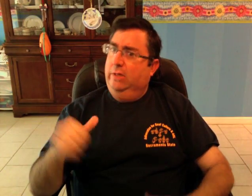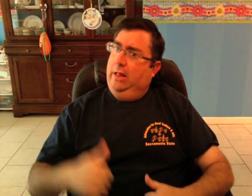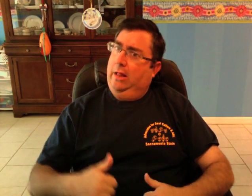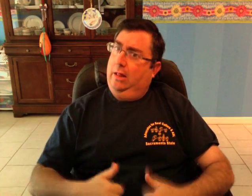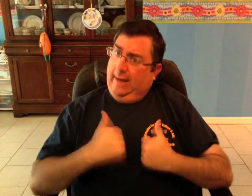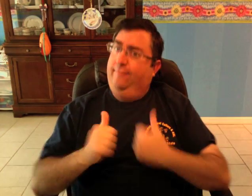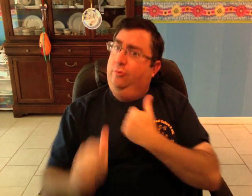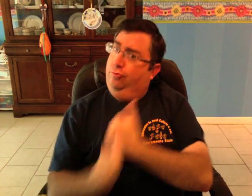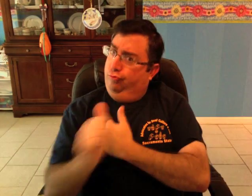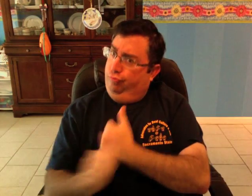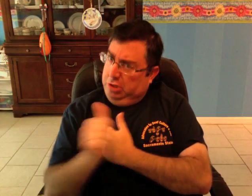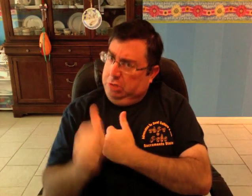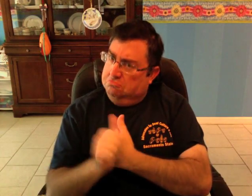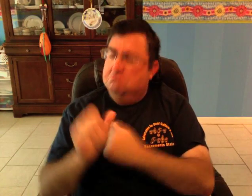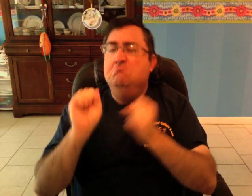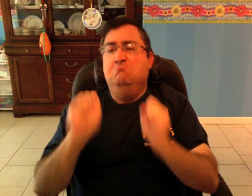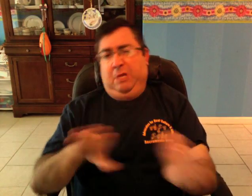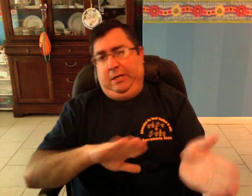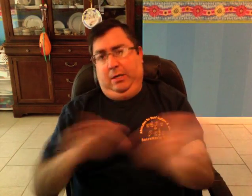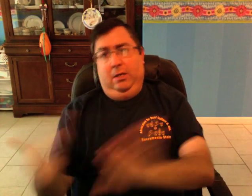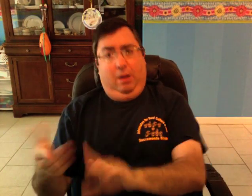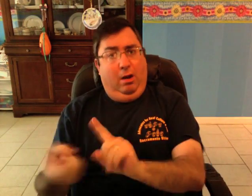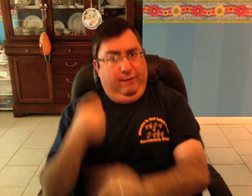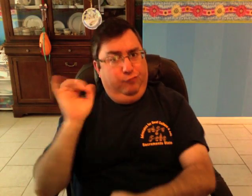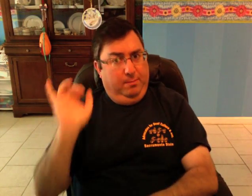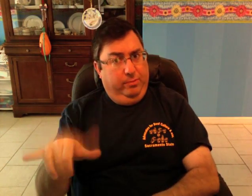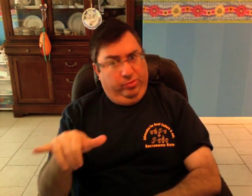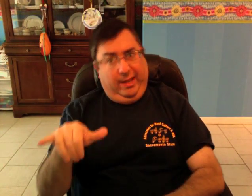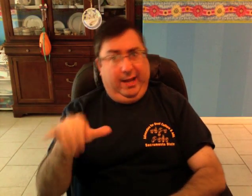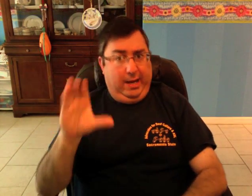those are life-threatening conditions -- you can die from them.